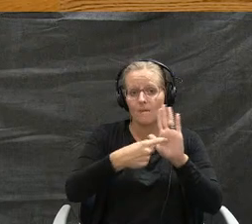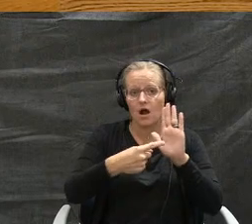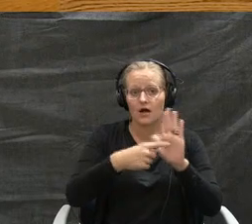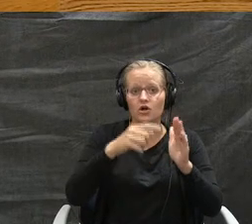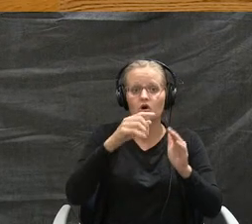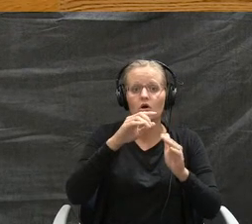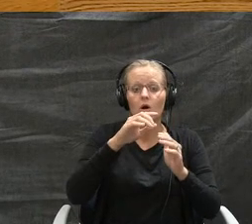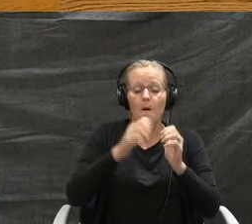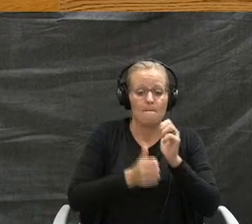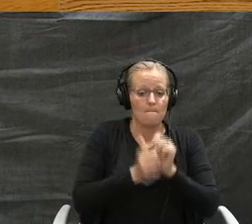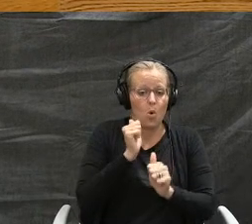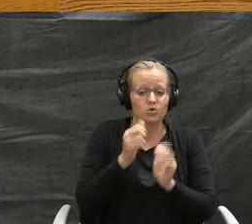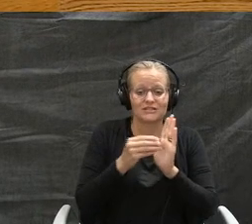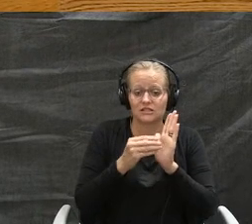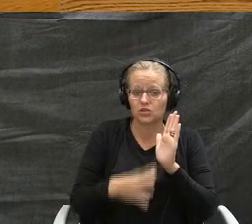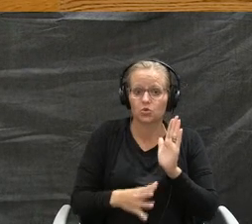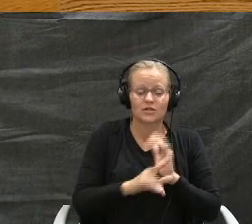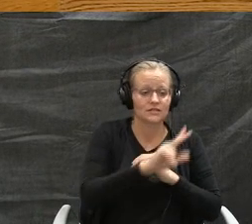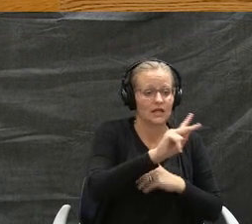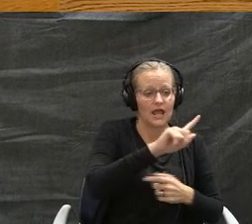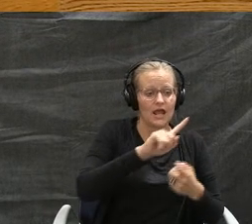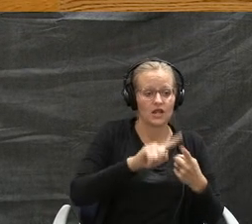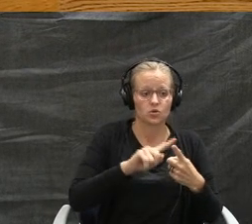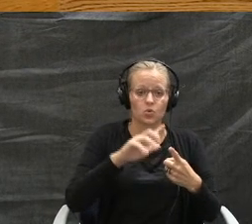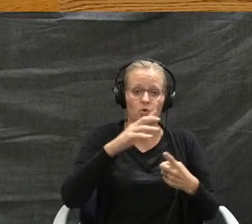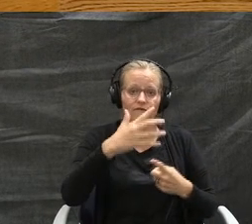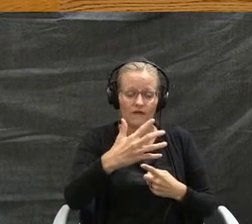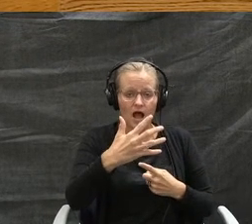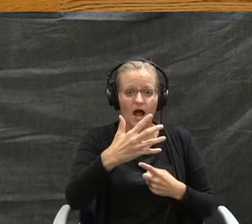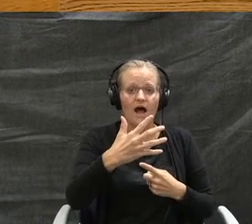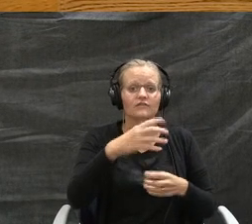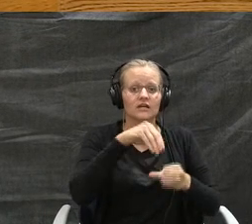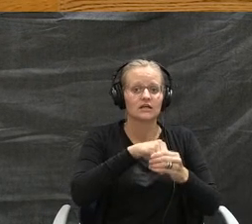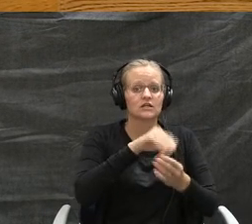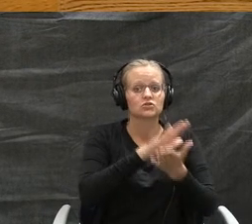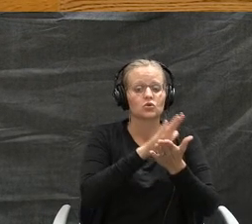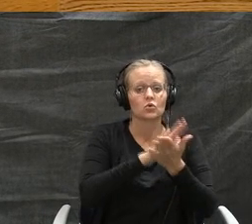students in grades six through 12 be mostly virtual with some